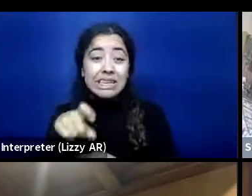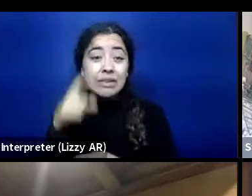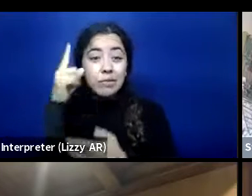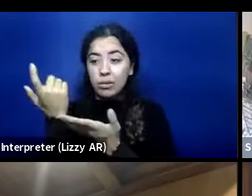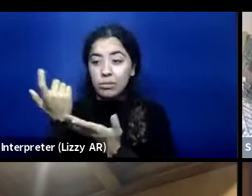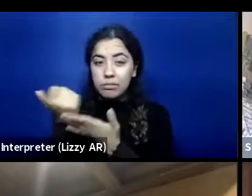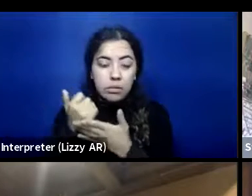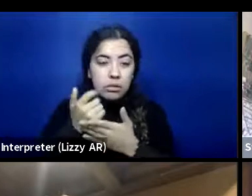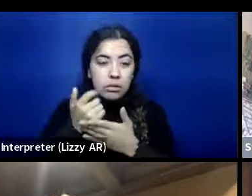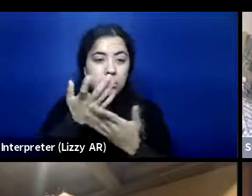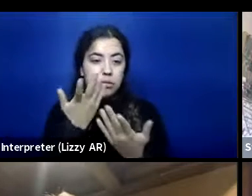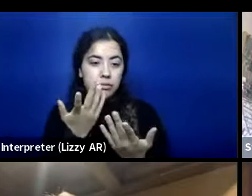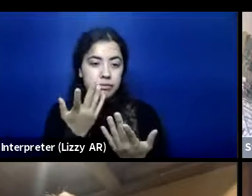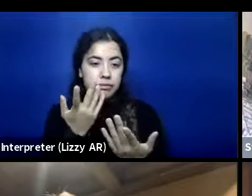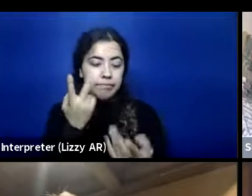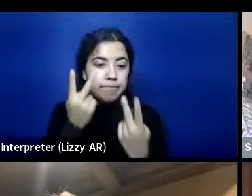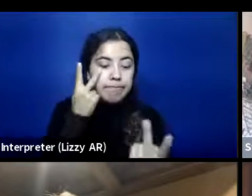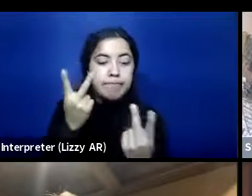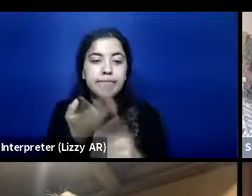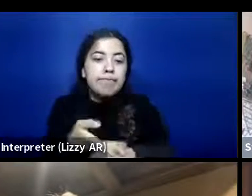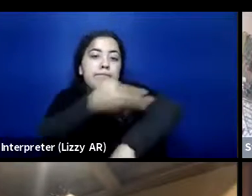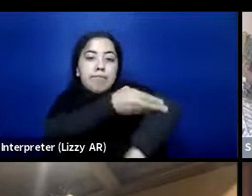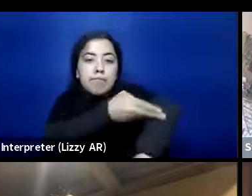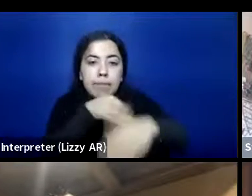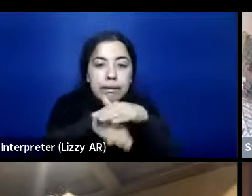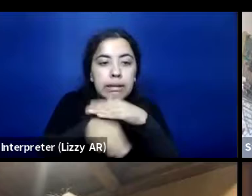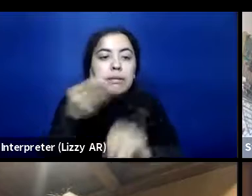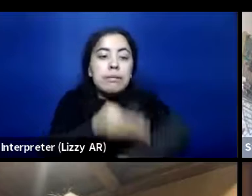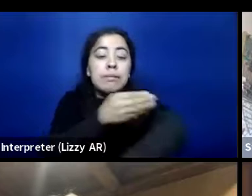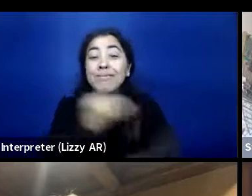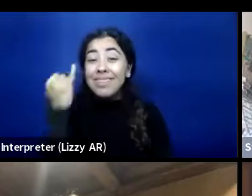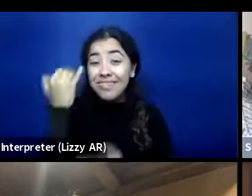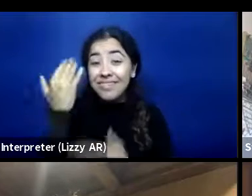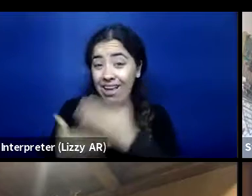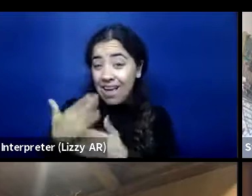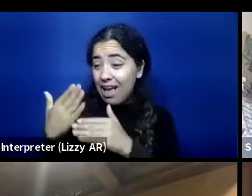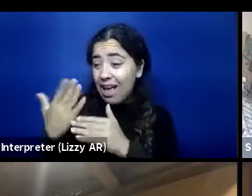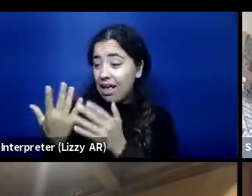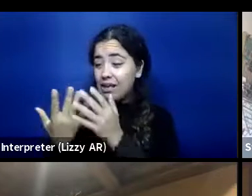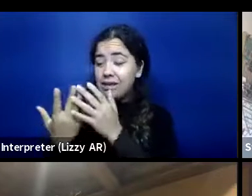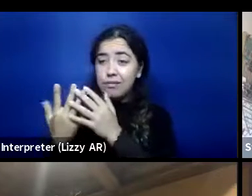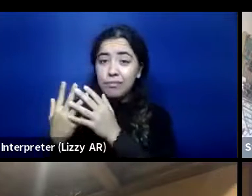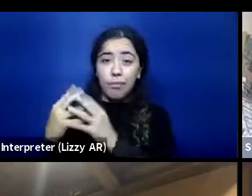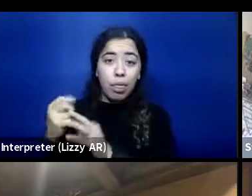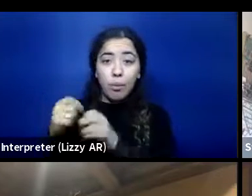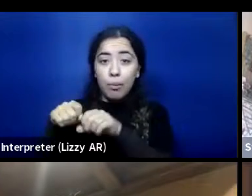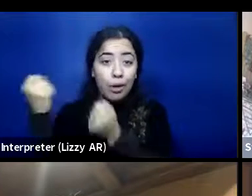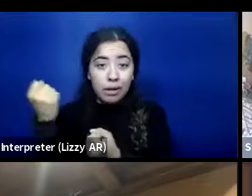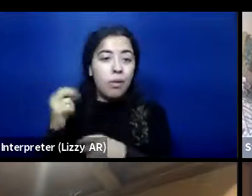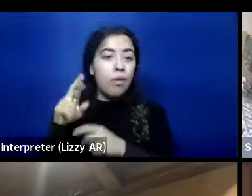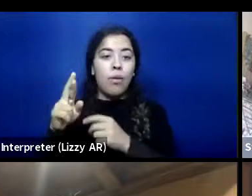So think of someone who breaks a hand or has arthritis or breaks a leg and has to be in a wheelchair